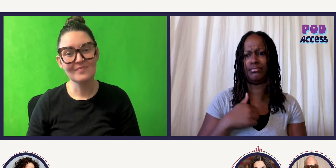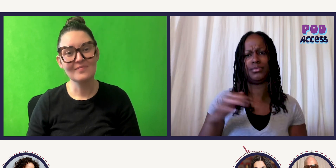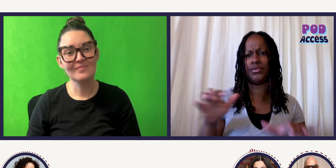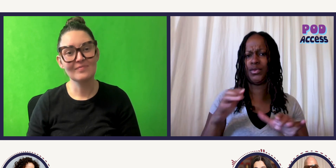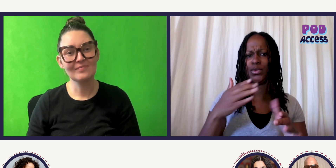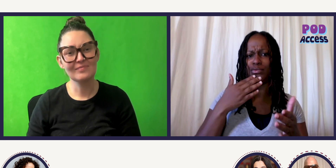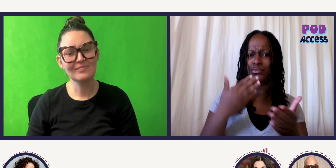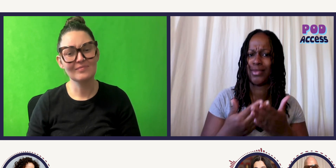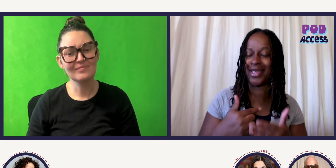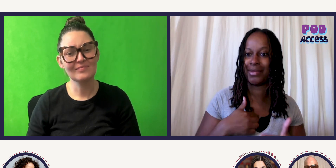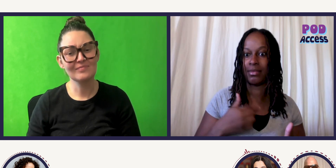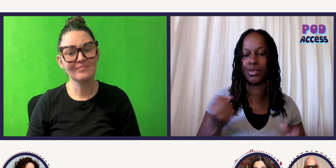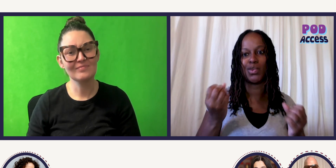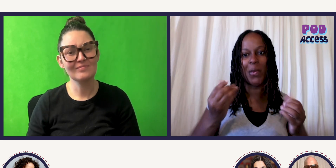I'm doing great. I'm so happy to be here.